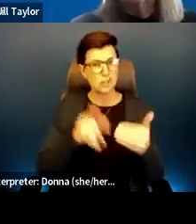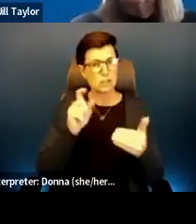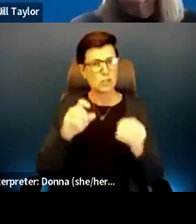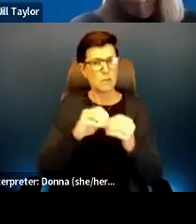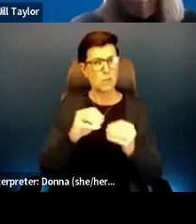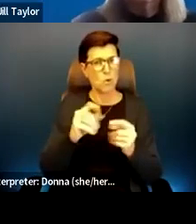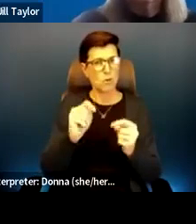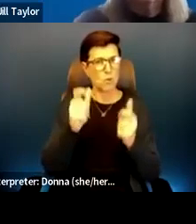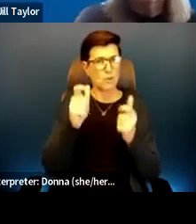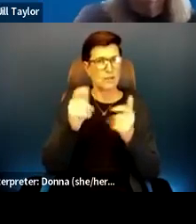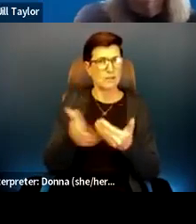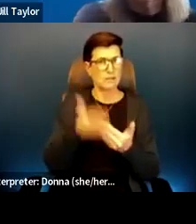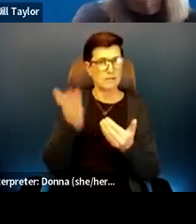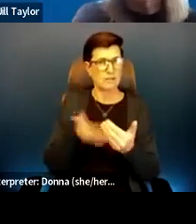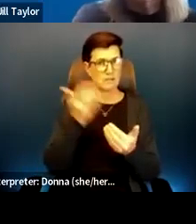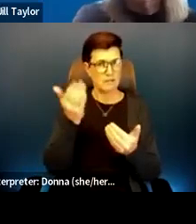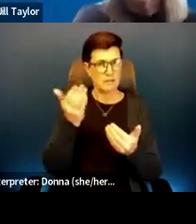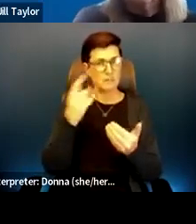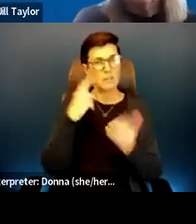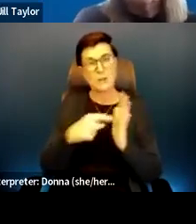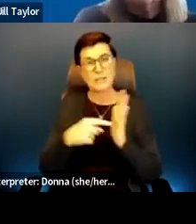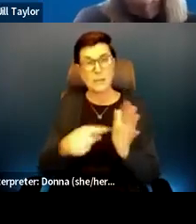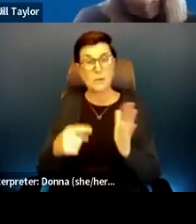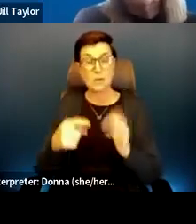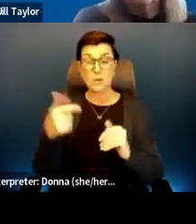that these, our grants are being implemented